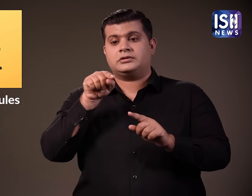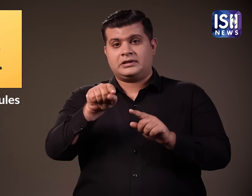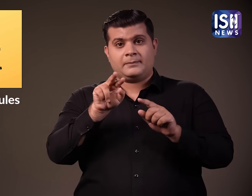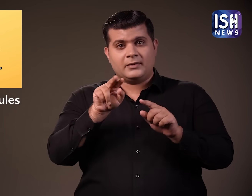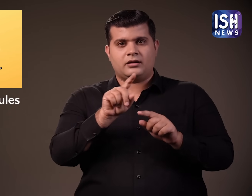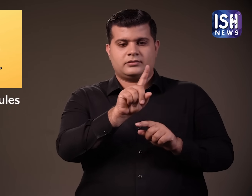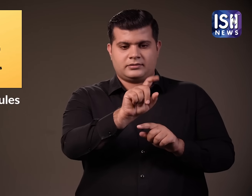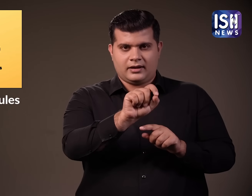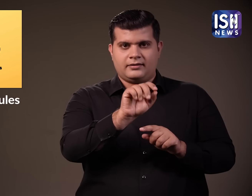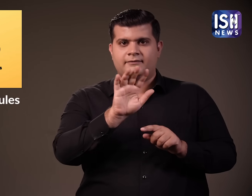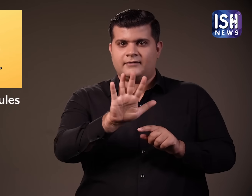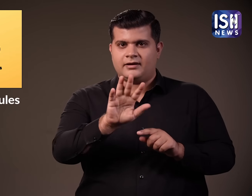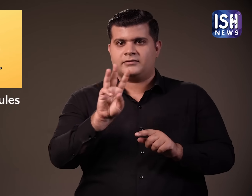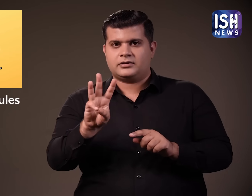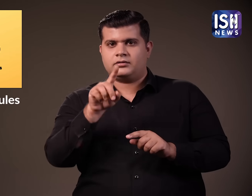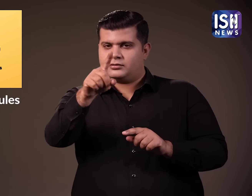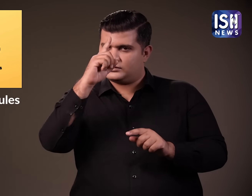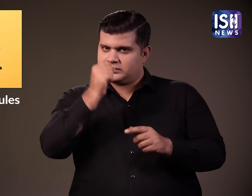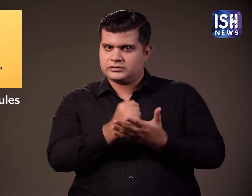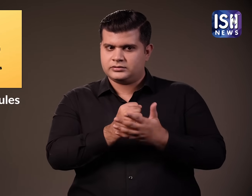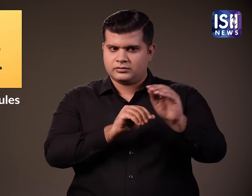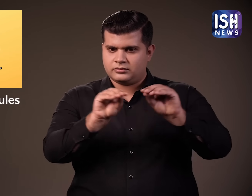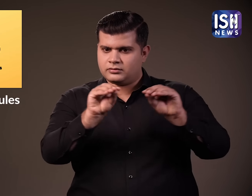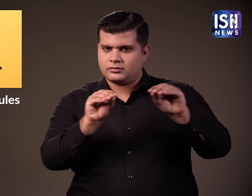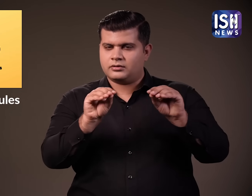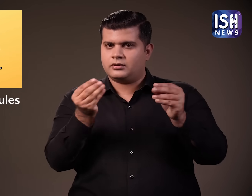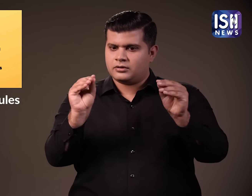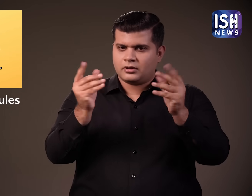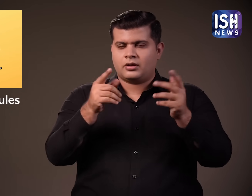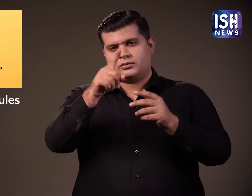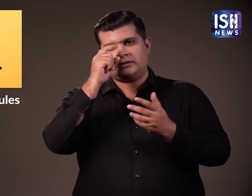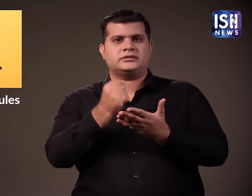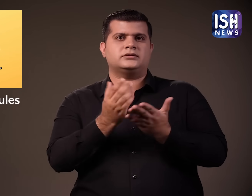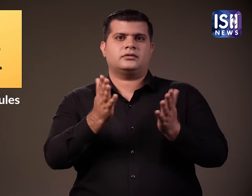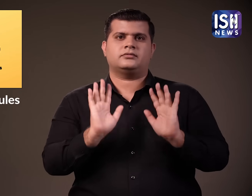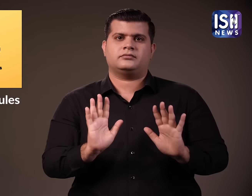Keeping in mind the 10-5-3 Rule, decide where you want to invest.